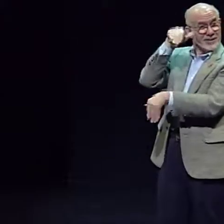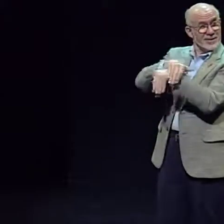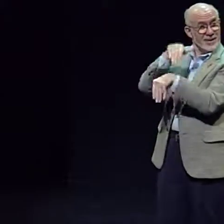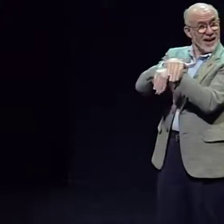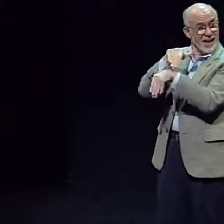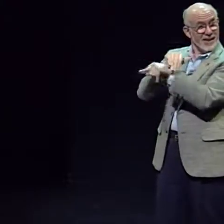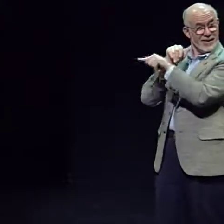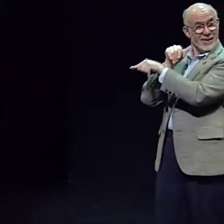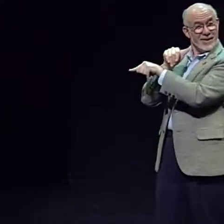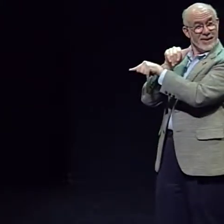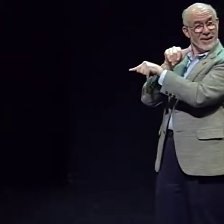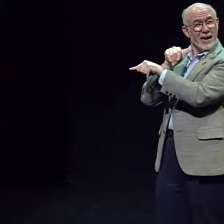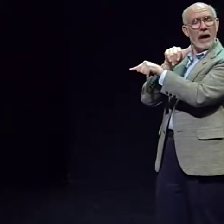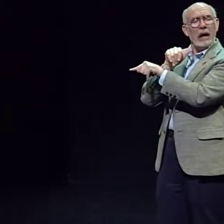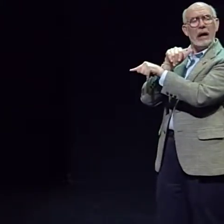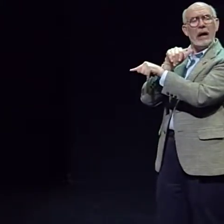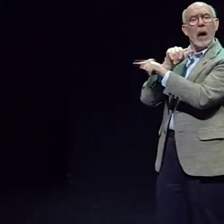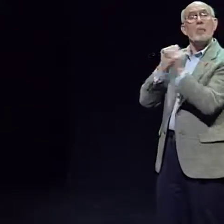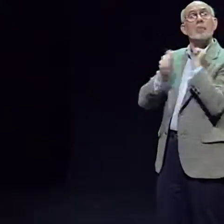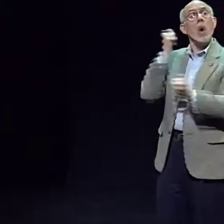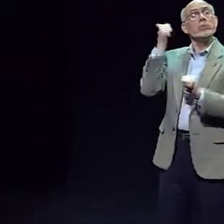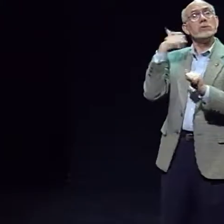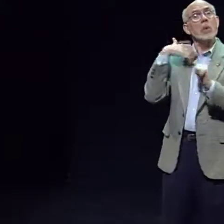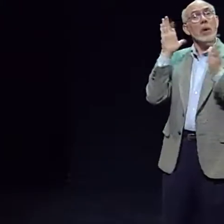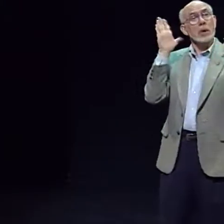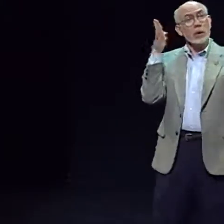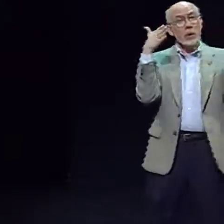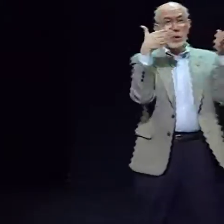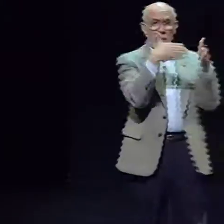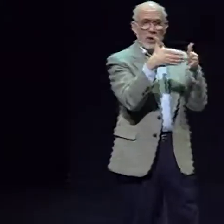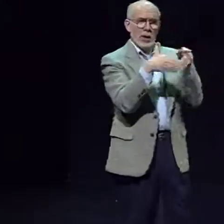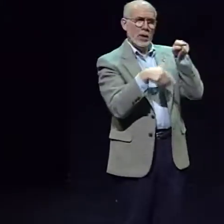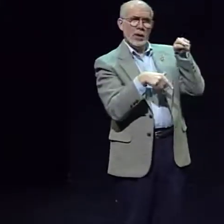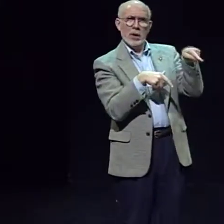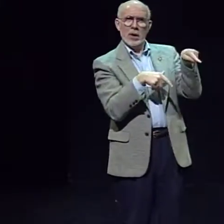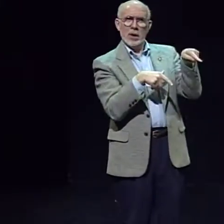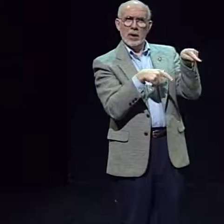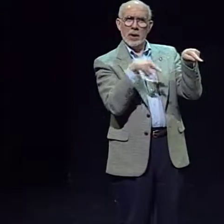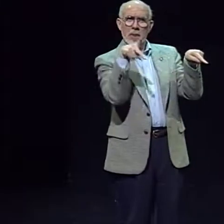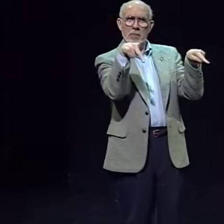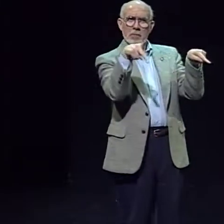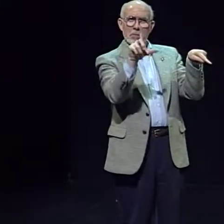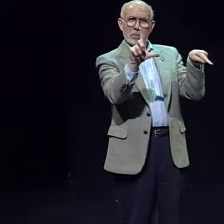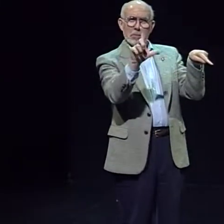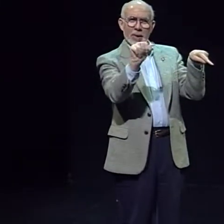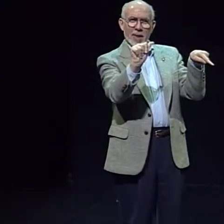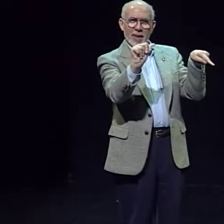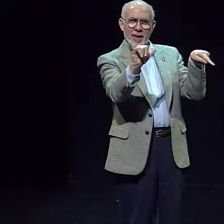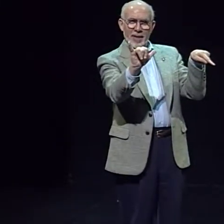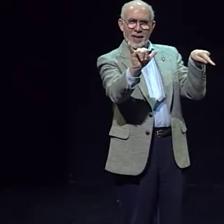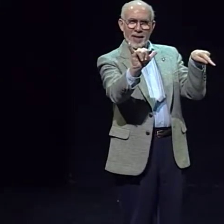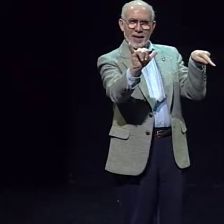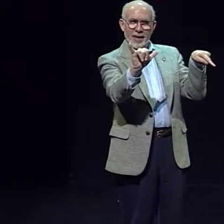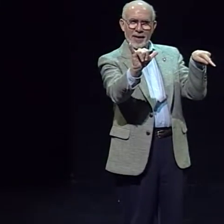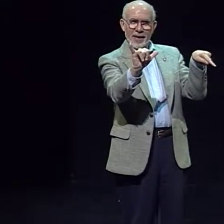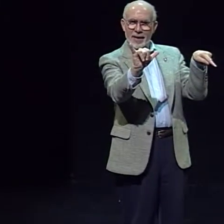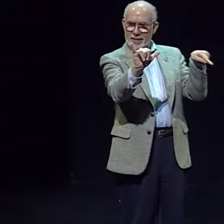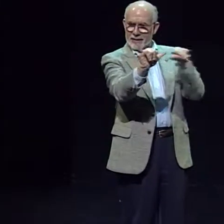NOT OF THE POEM THAT I PERFORMED LAST NIGHT, BUT I WANT TO FOCUS ON THE CONCEPT OF PLAY.